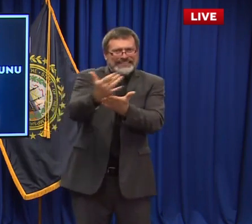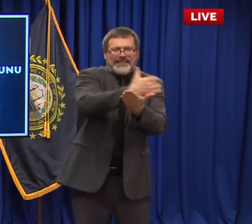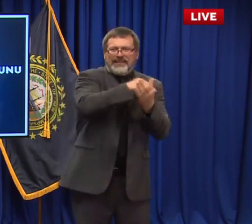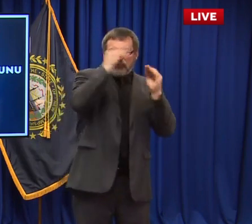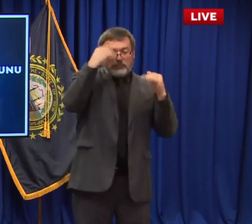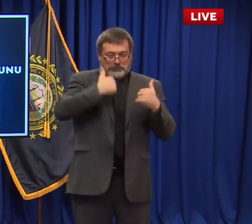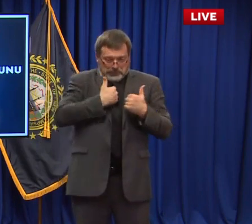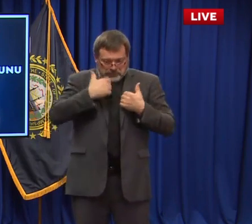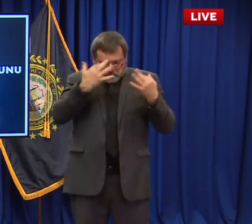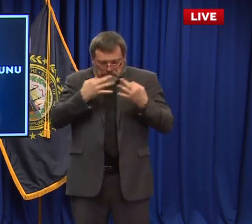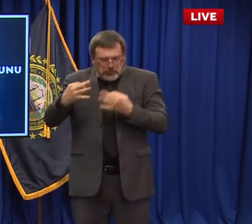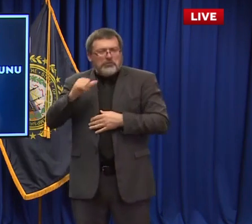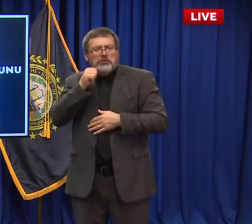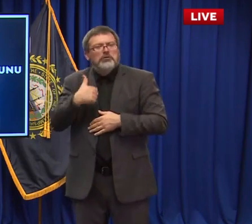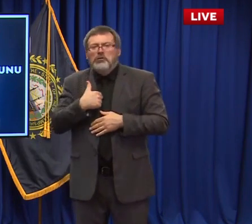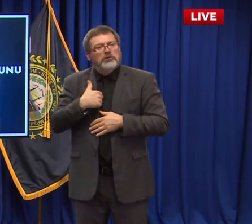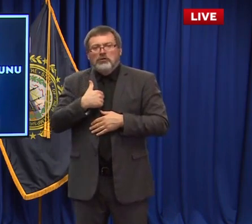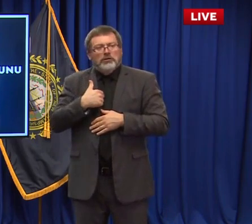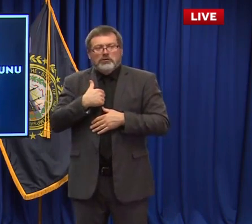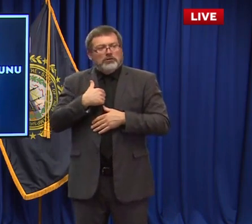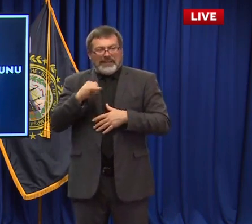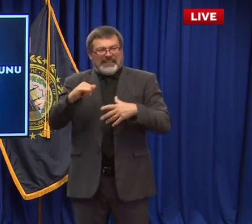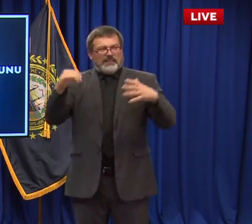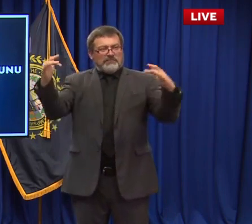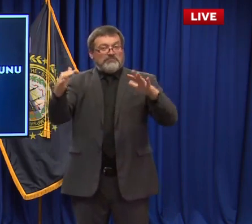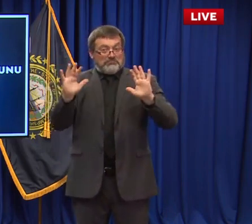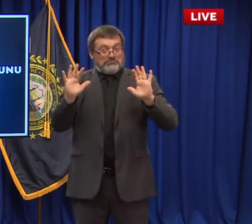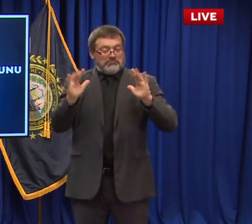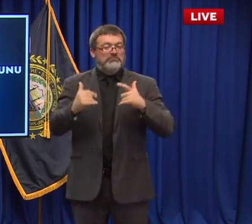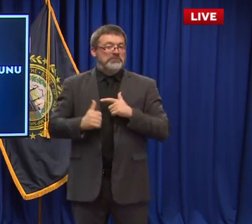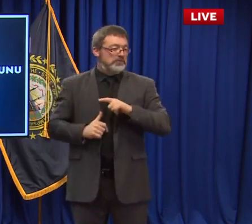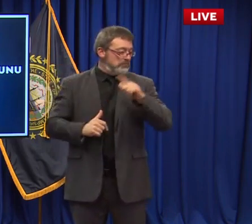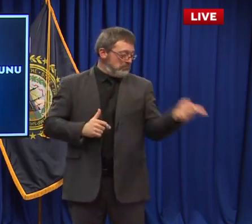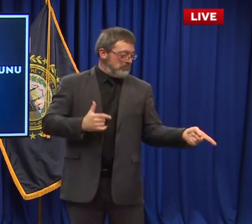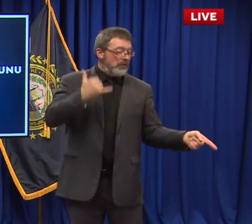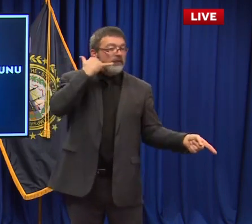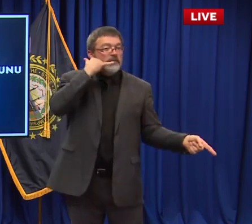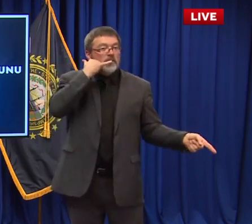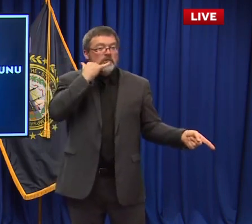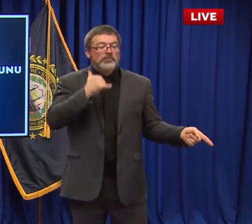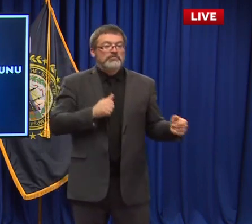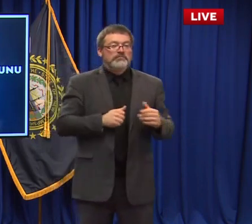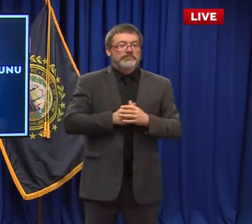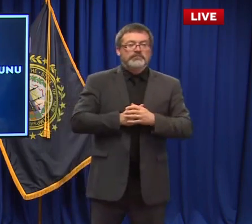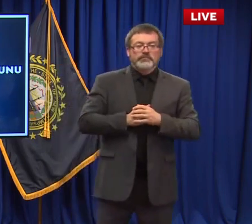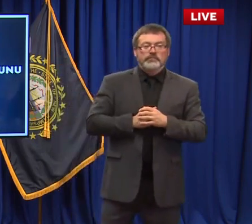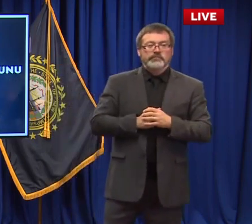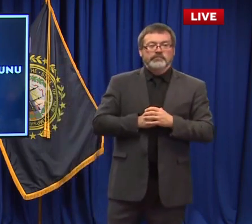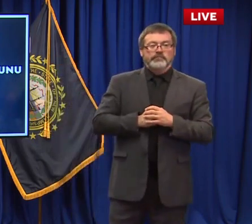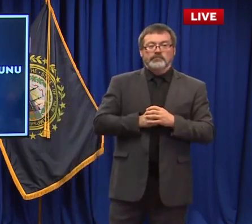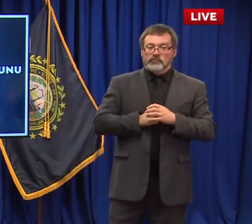THEY TOOK THE INPUT AND INCLUDED IT AS PART OF WHAT THE TASK FORCE PUT TOGETHER.